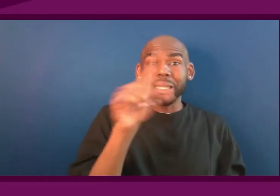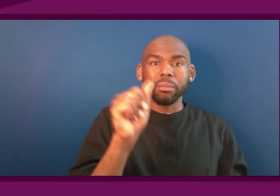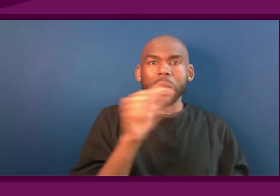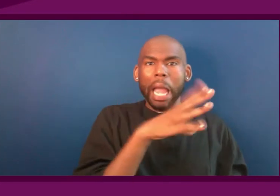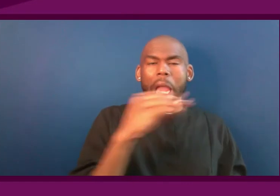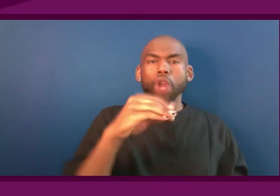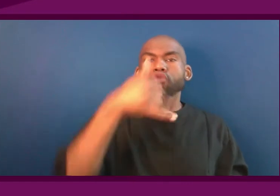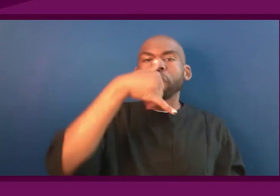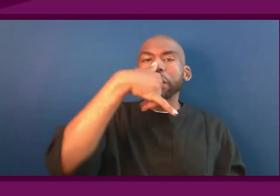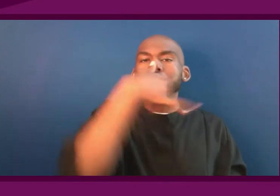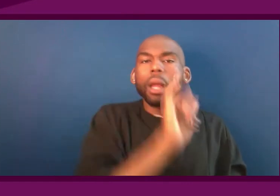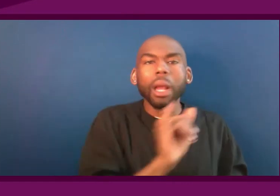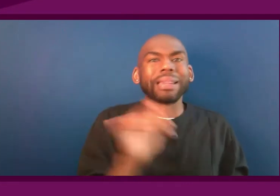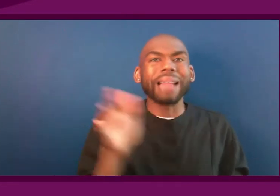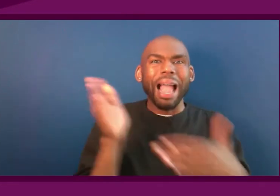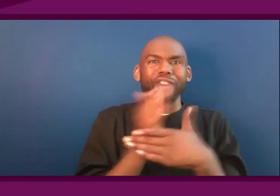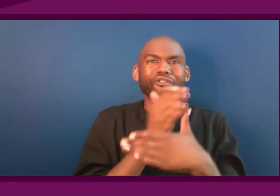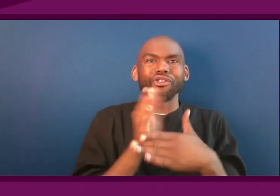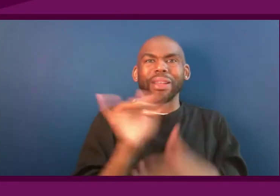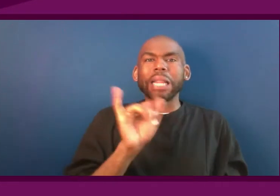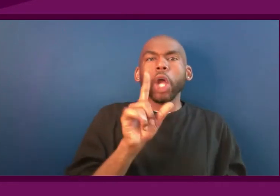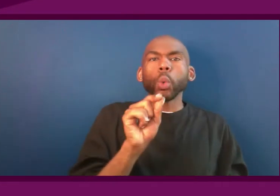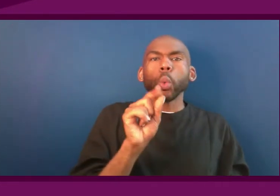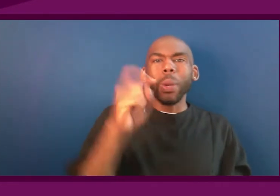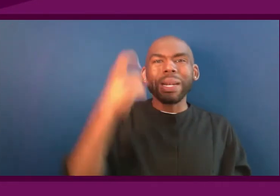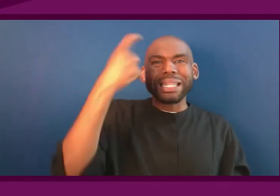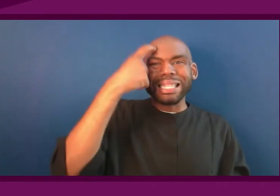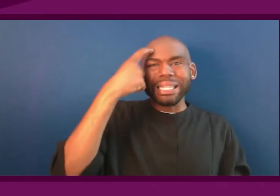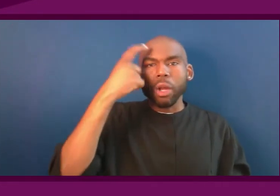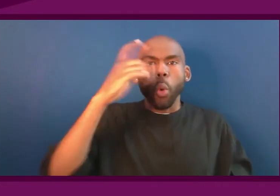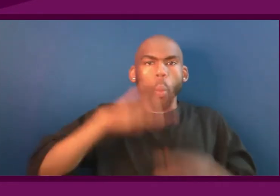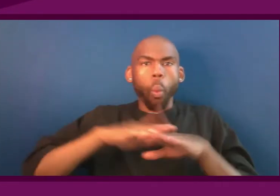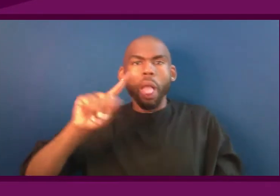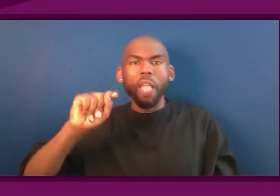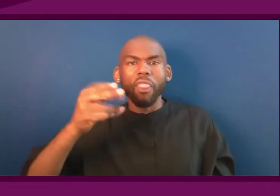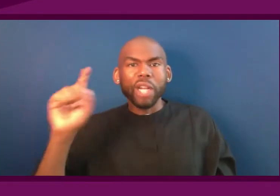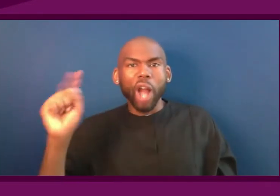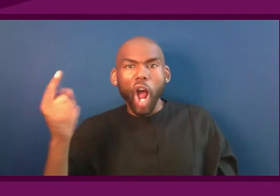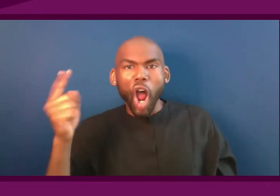decided that somebody with lighter color skin is better than somebody with darker color skin. But